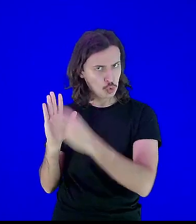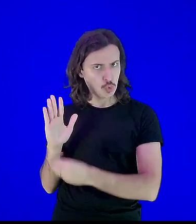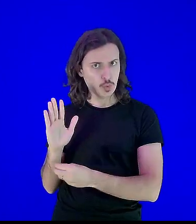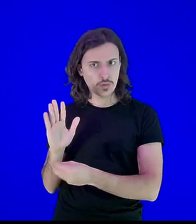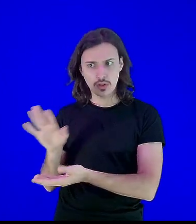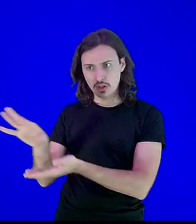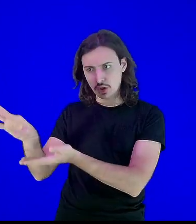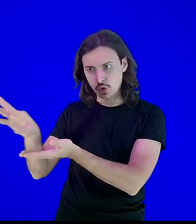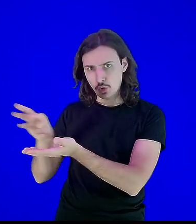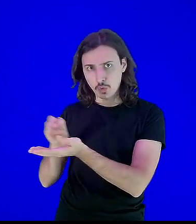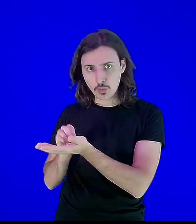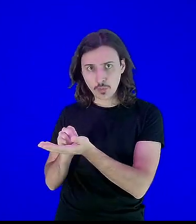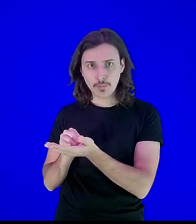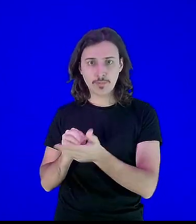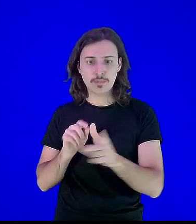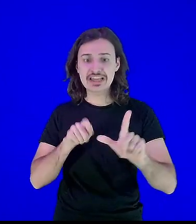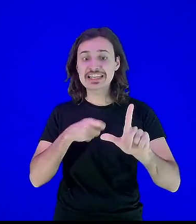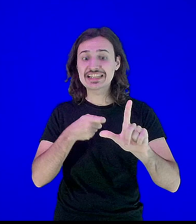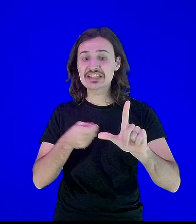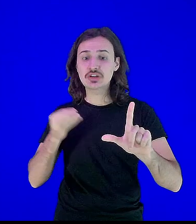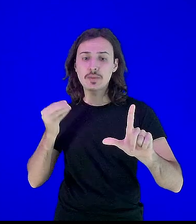at once and have it be converted into signs